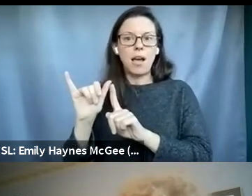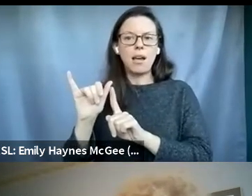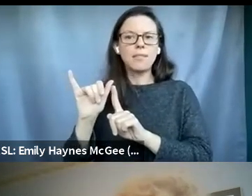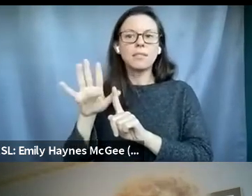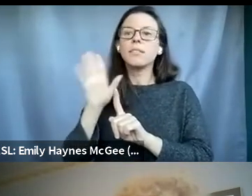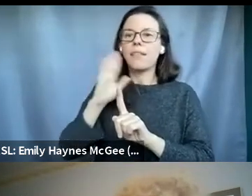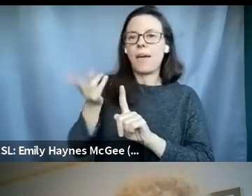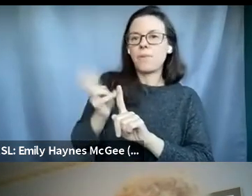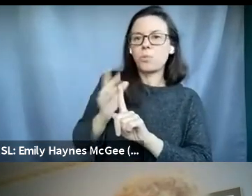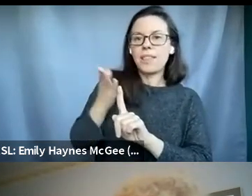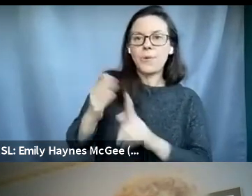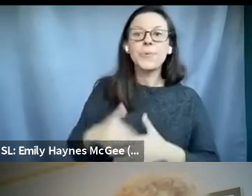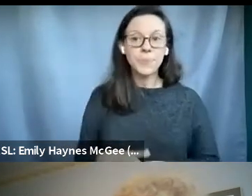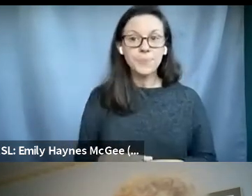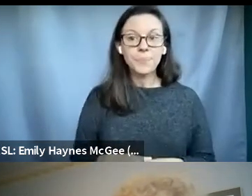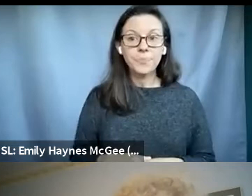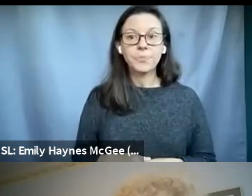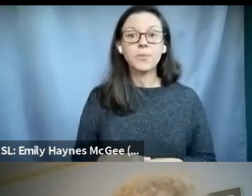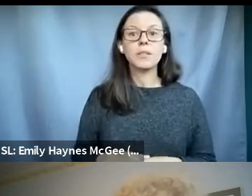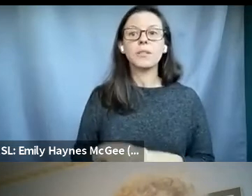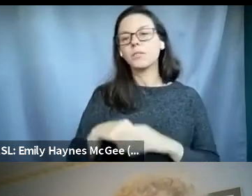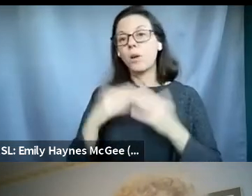will be. So you put the forms there.